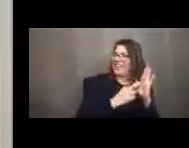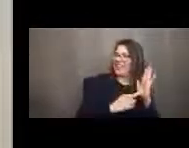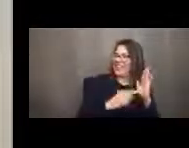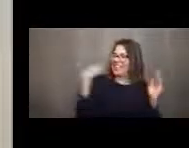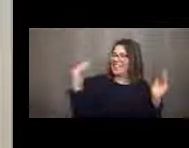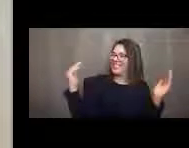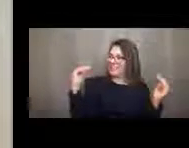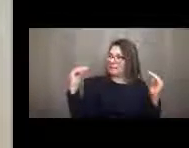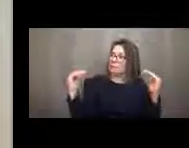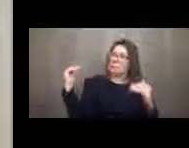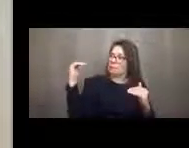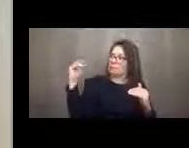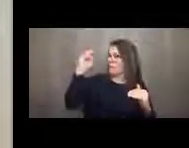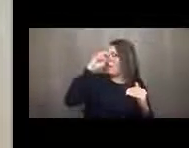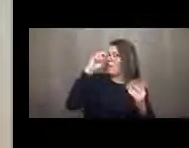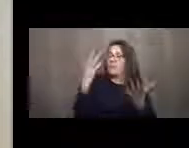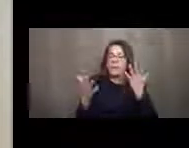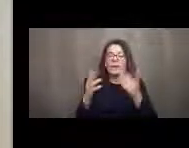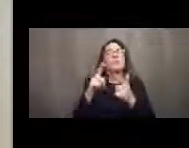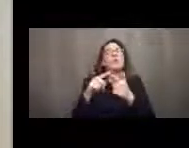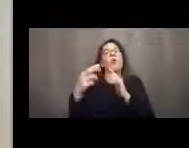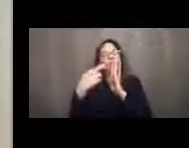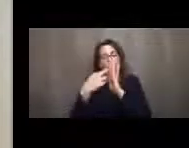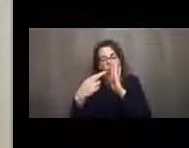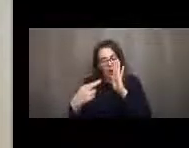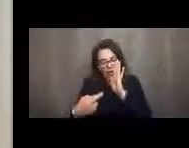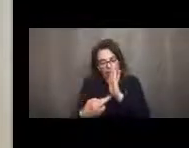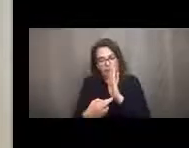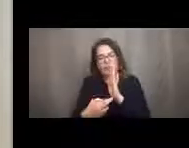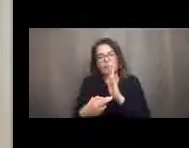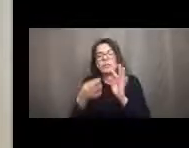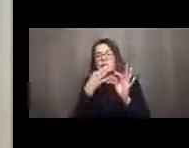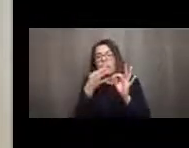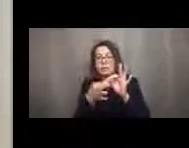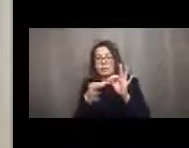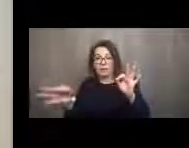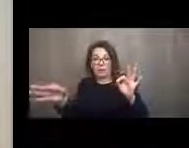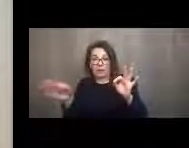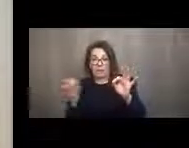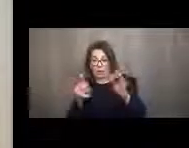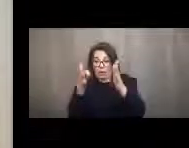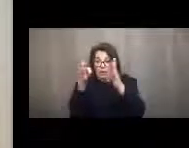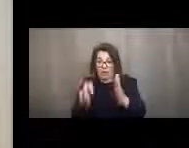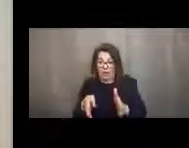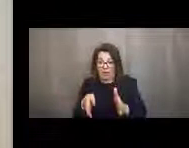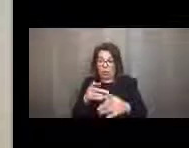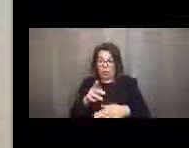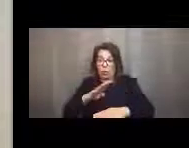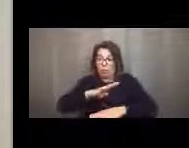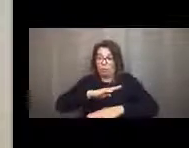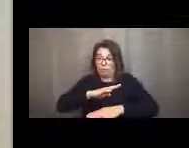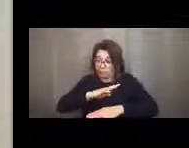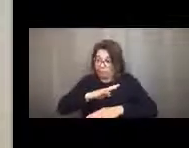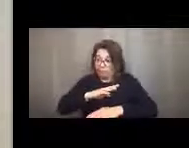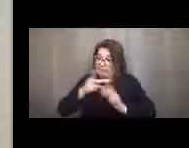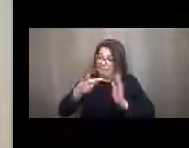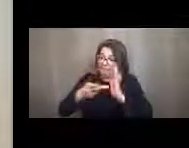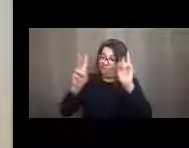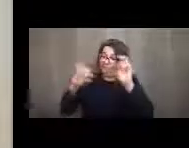So, again, the regulation states that individuals, that meet the definition of Investigator,